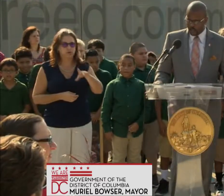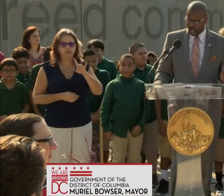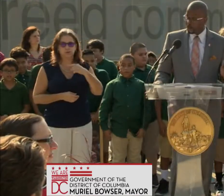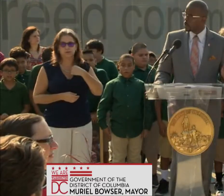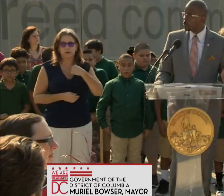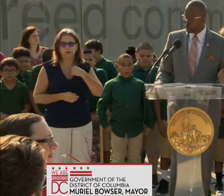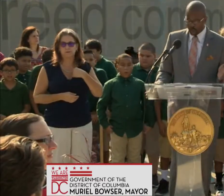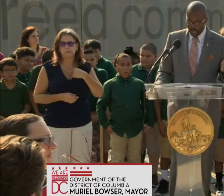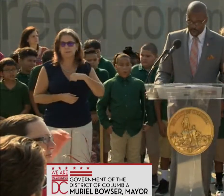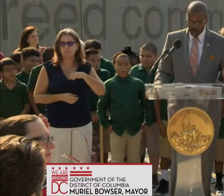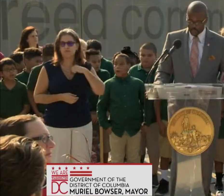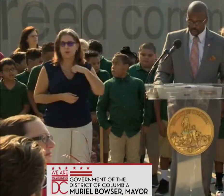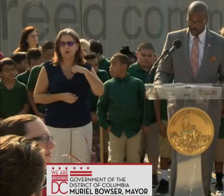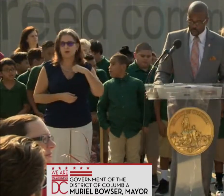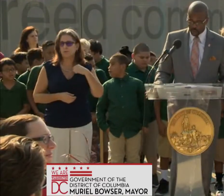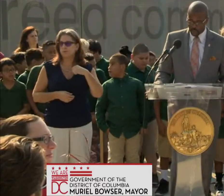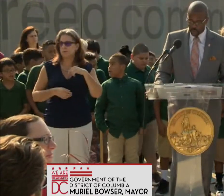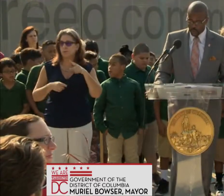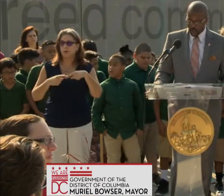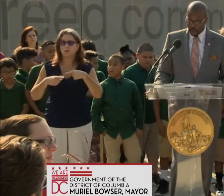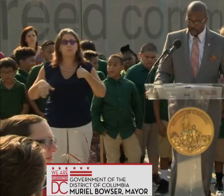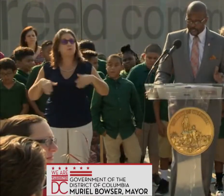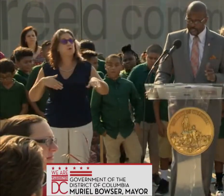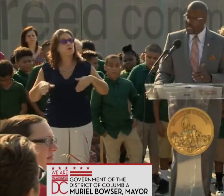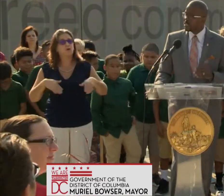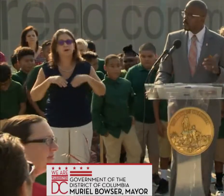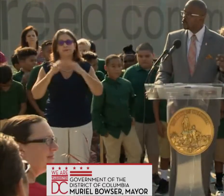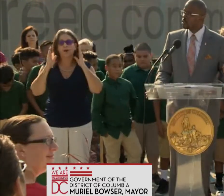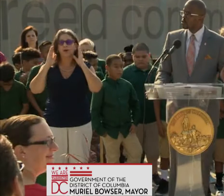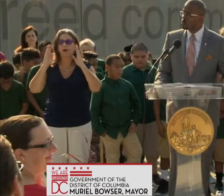that Murray Reid will have an awesome school year but it's not the only school